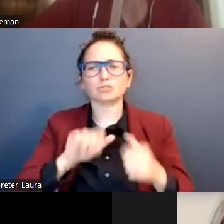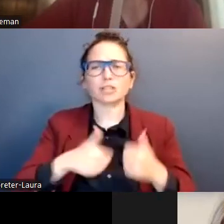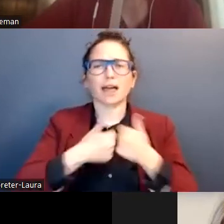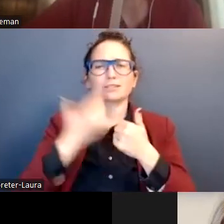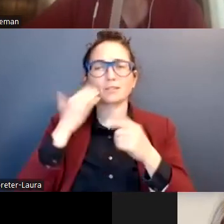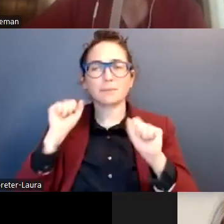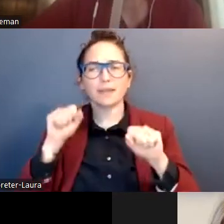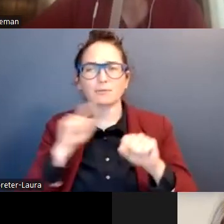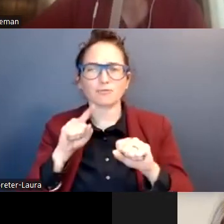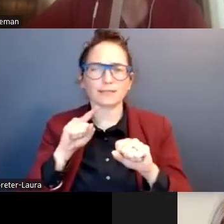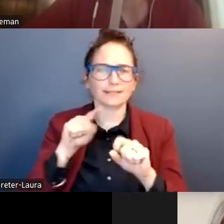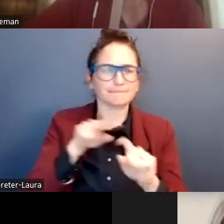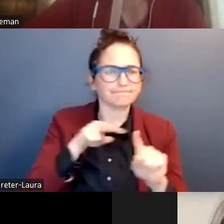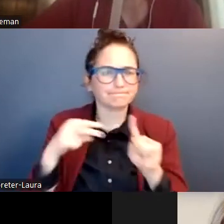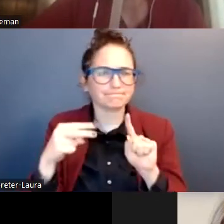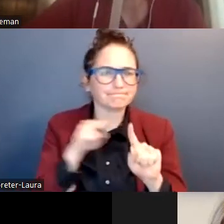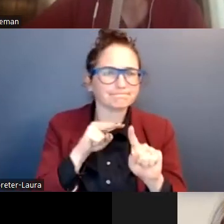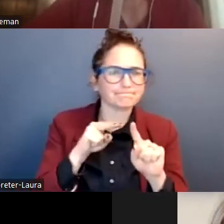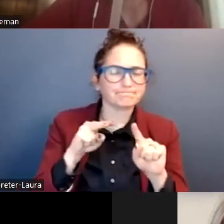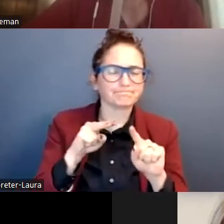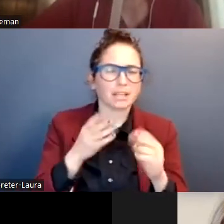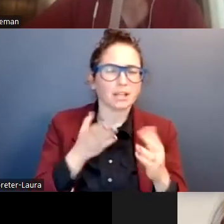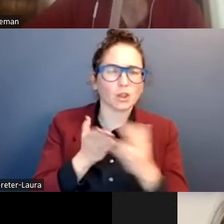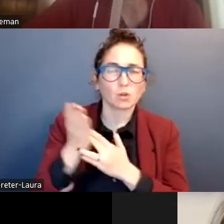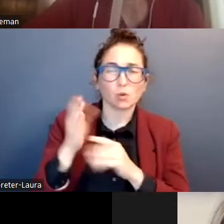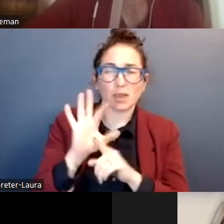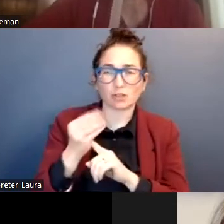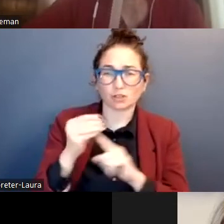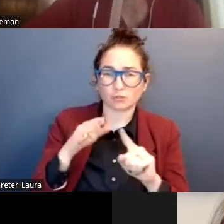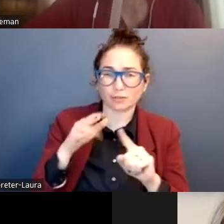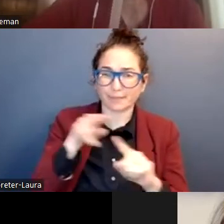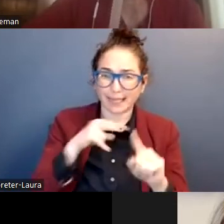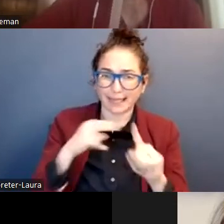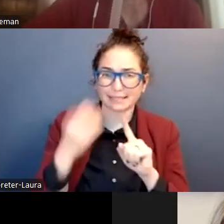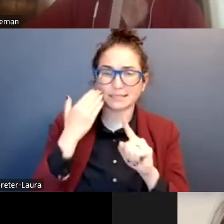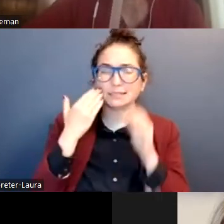those perspectives, through a cultural lens, again, can be